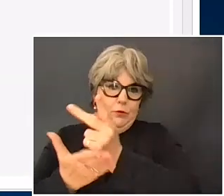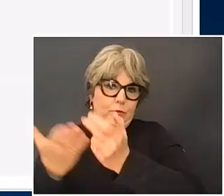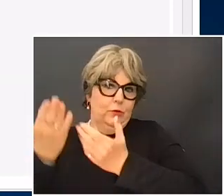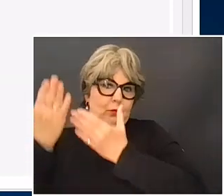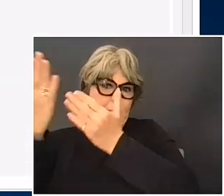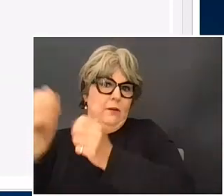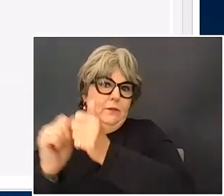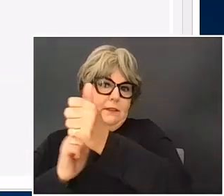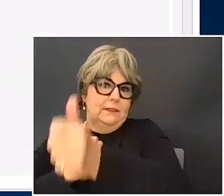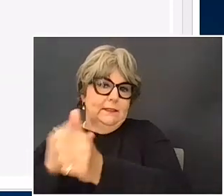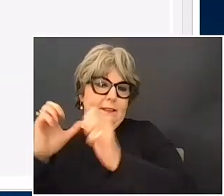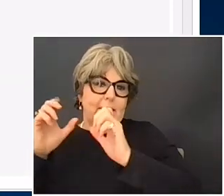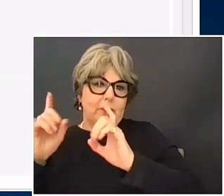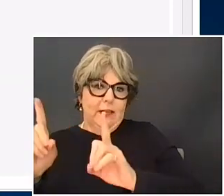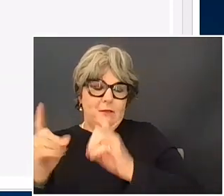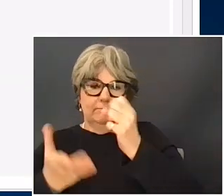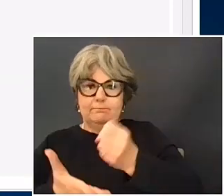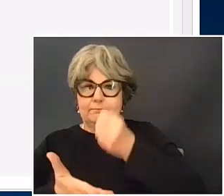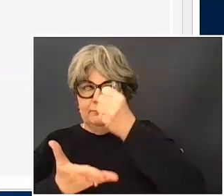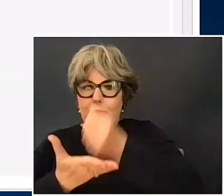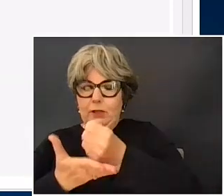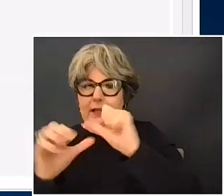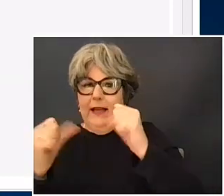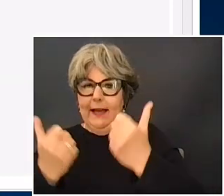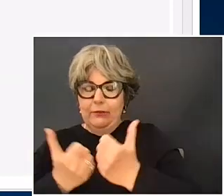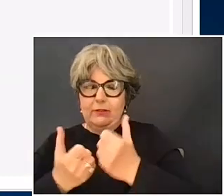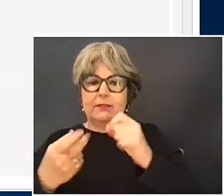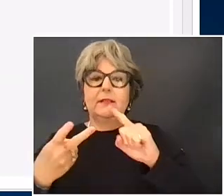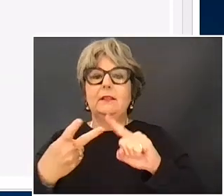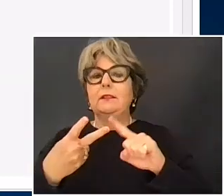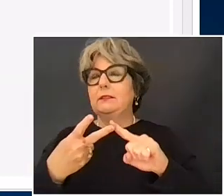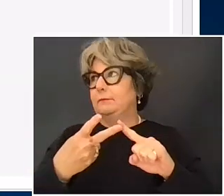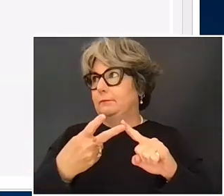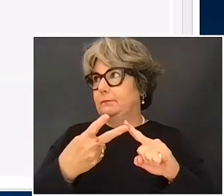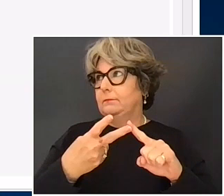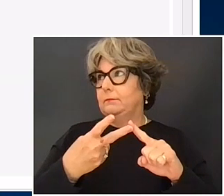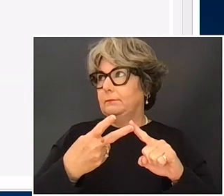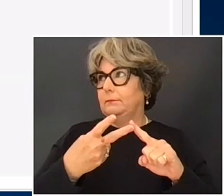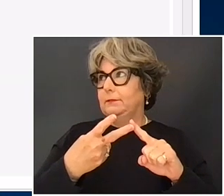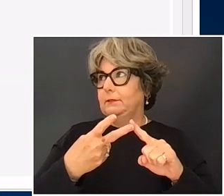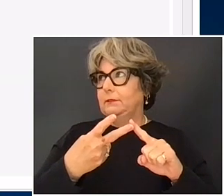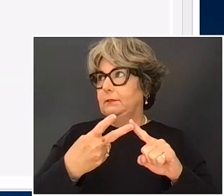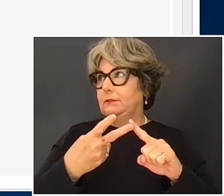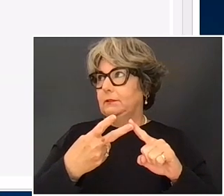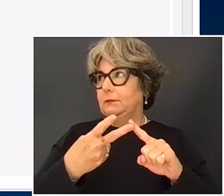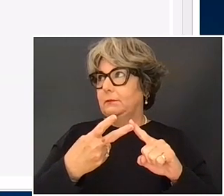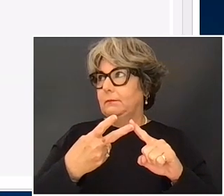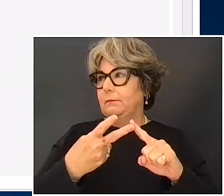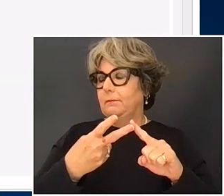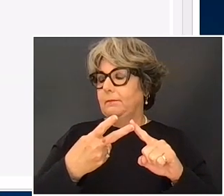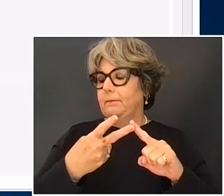by its accrediting agency and is otherwise authorized to do so by its state, we would